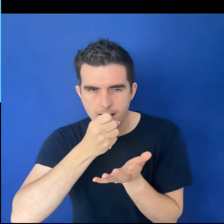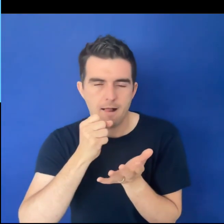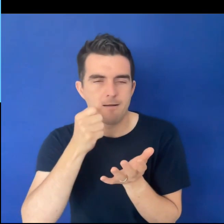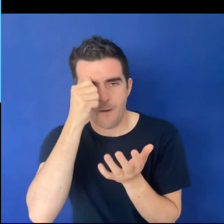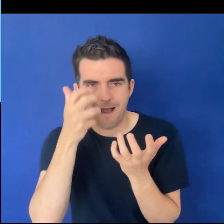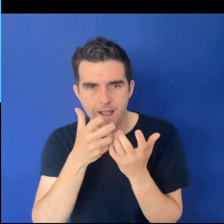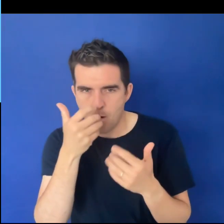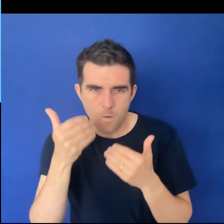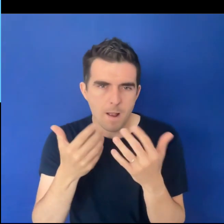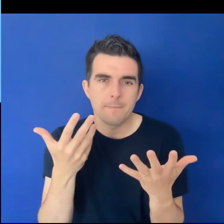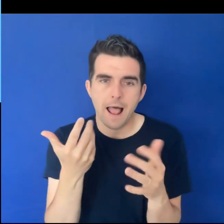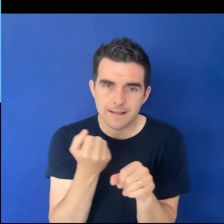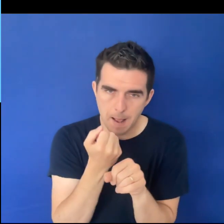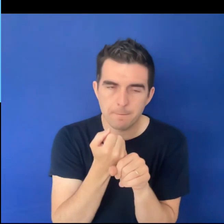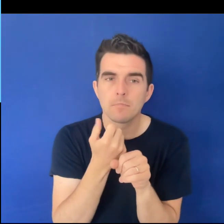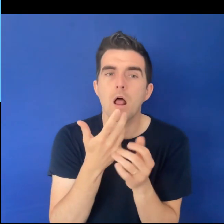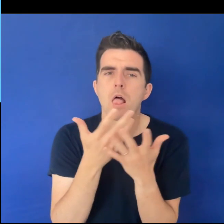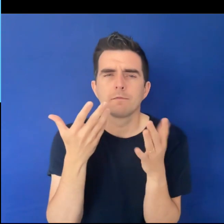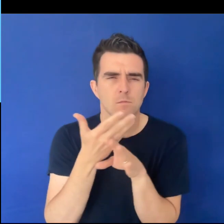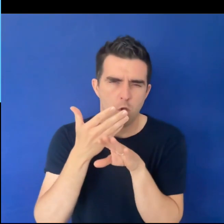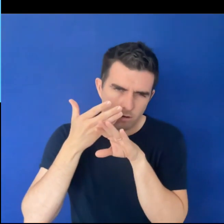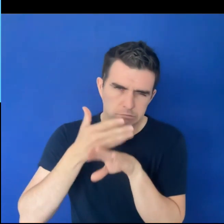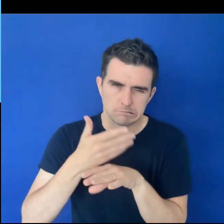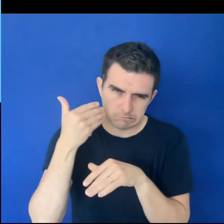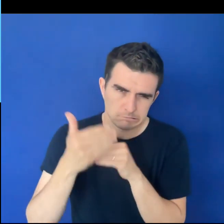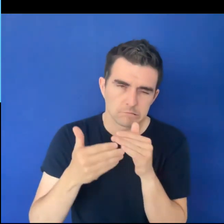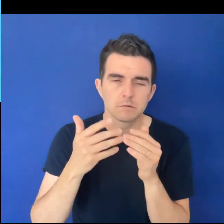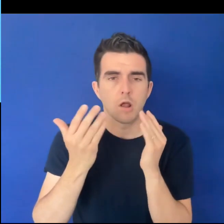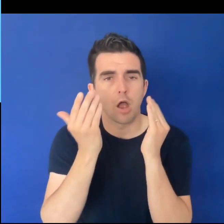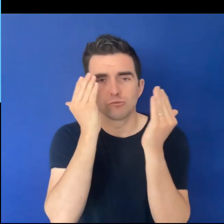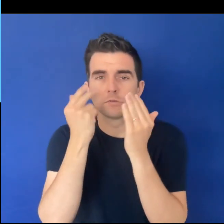Although we mentioned that we put a lot of work into providing a high contrast art direction,